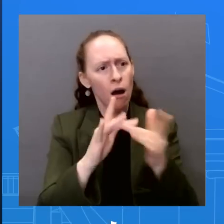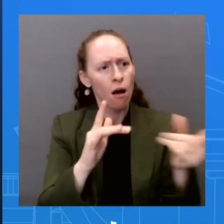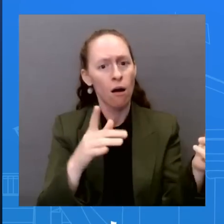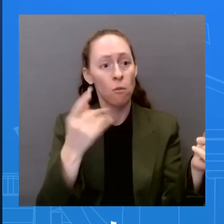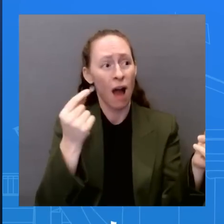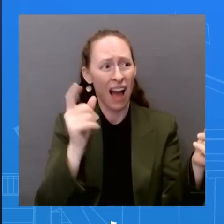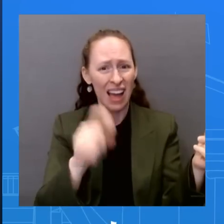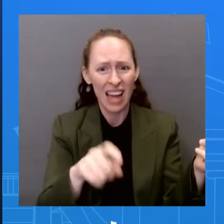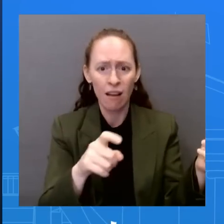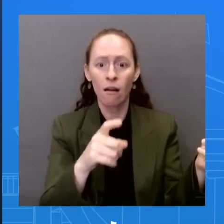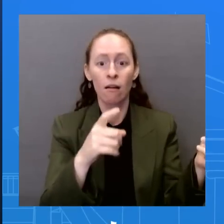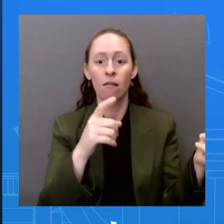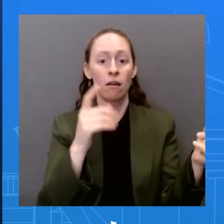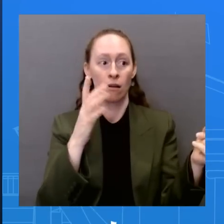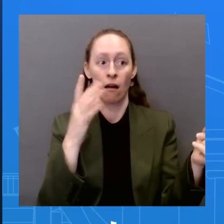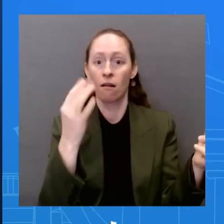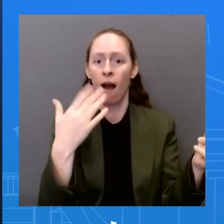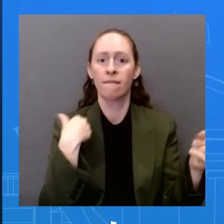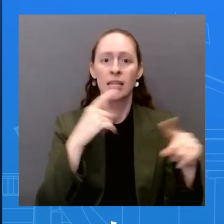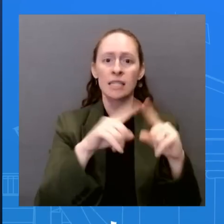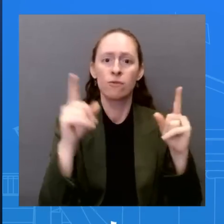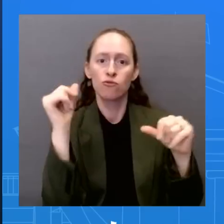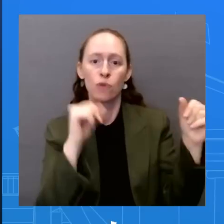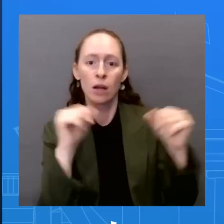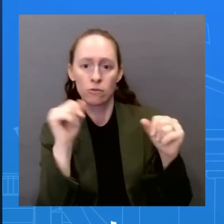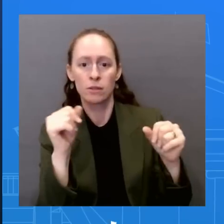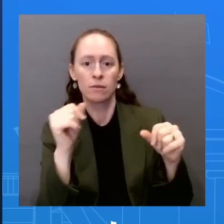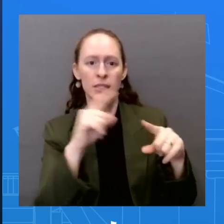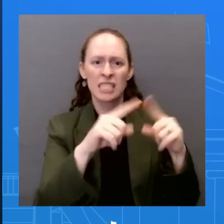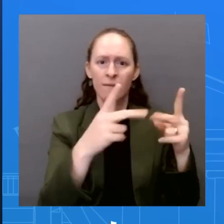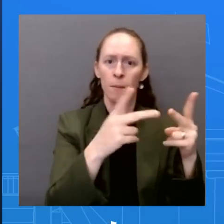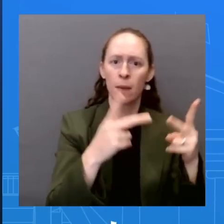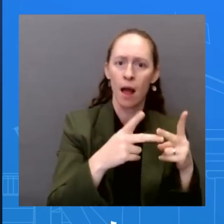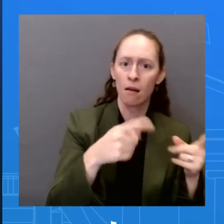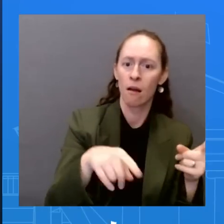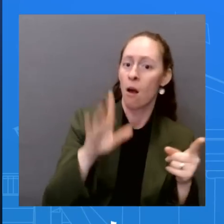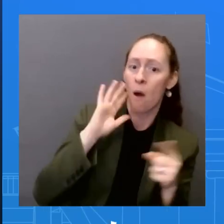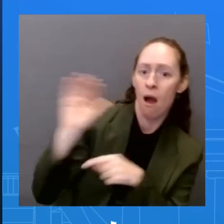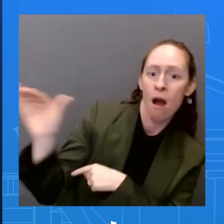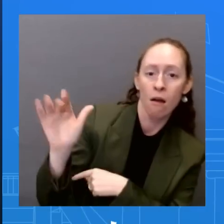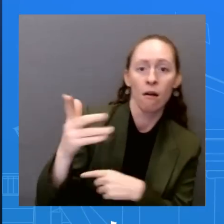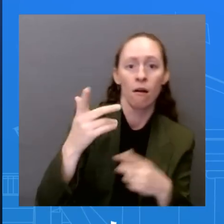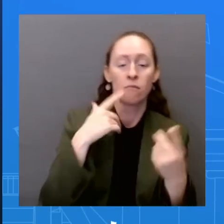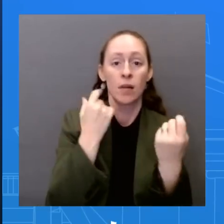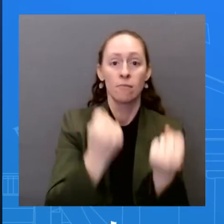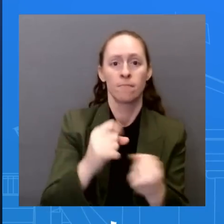And today, we're announcing that we're providing more vaccines to upcoming Pride events across the country --